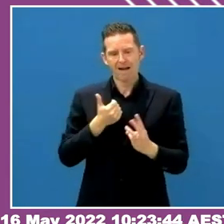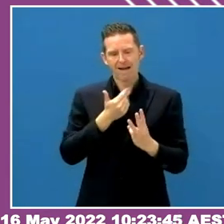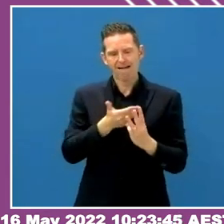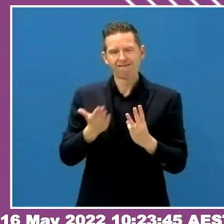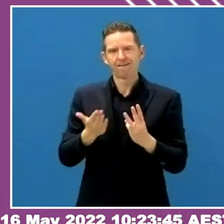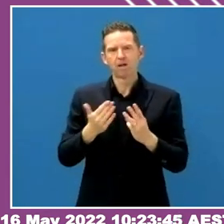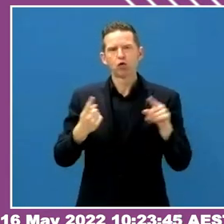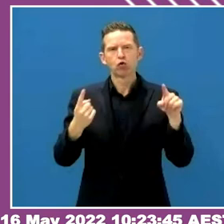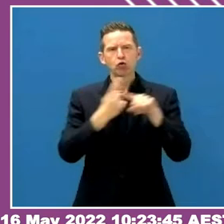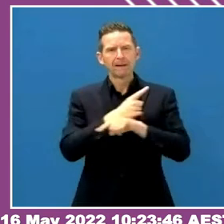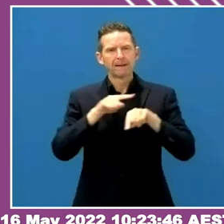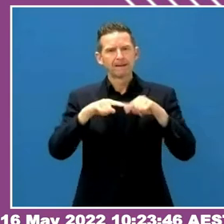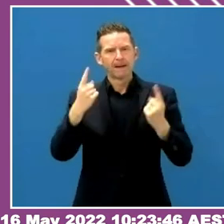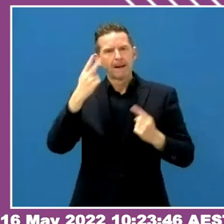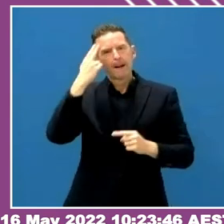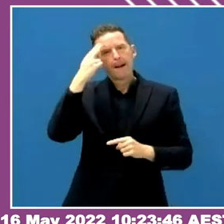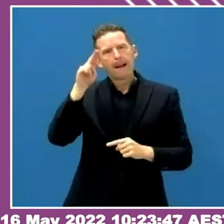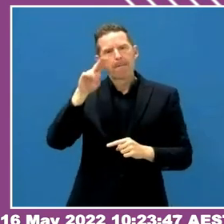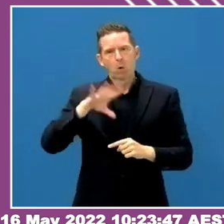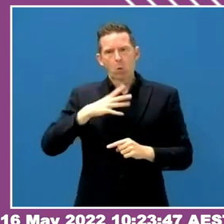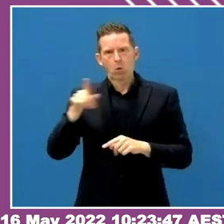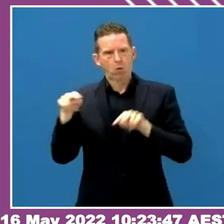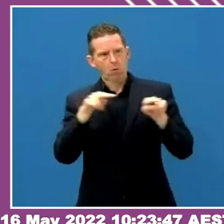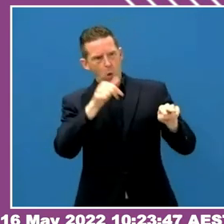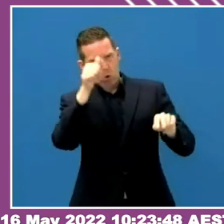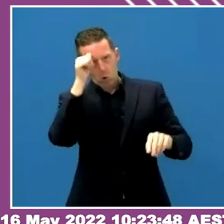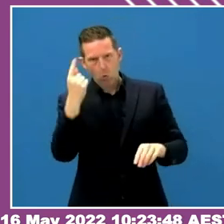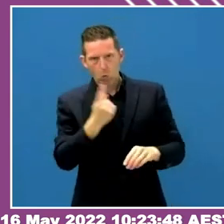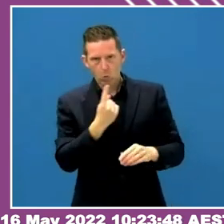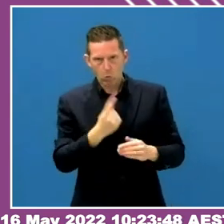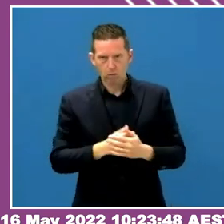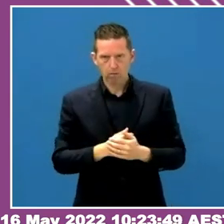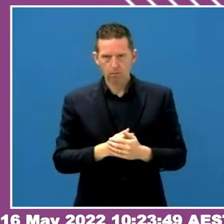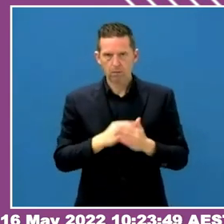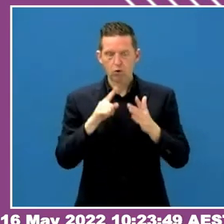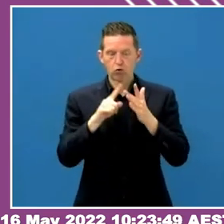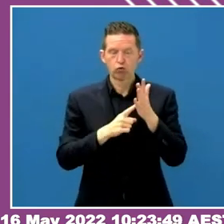those witnesses. Jason's mother, Sally, will be our first witness.